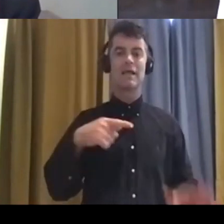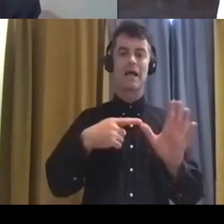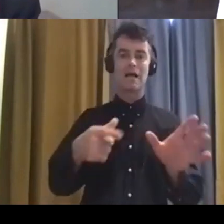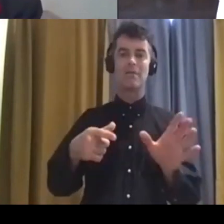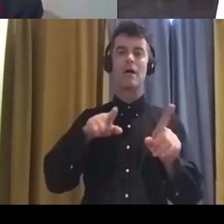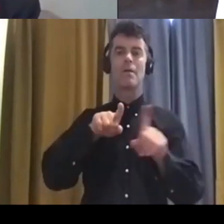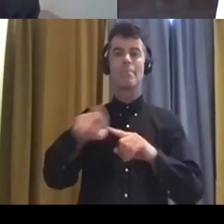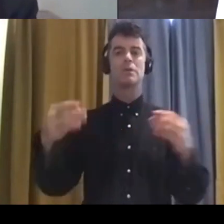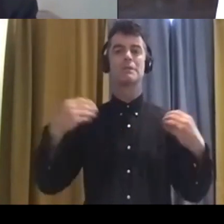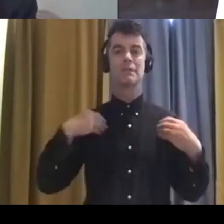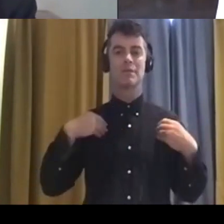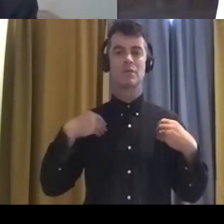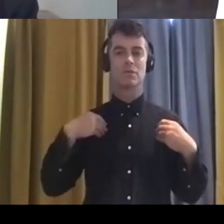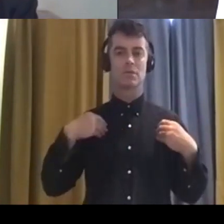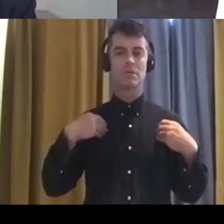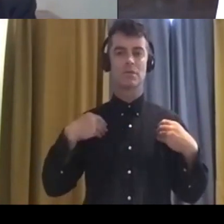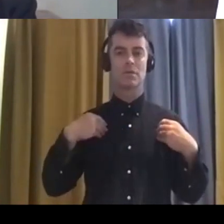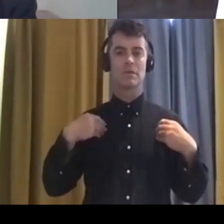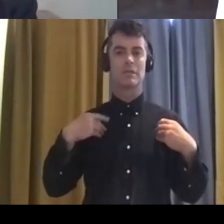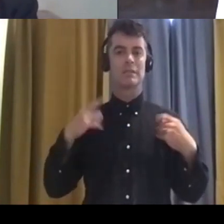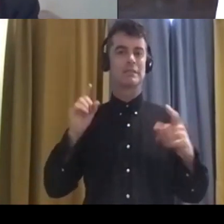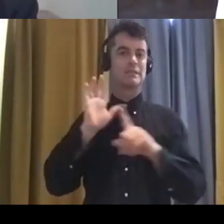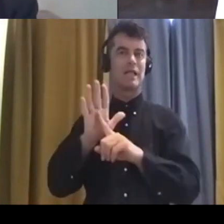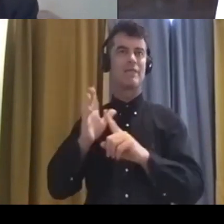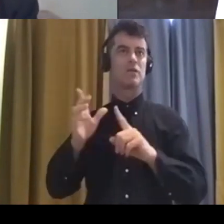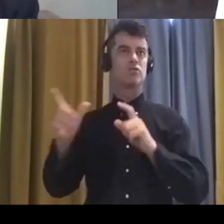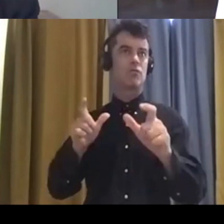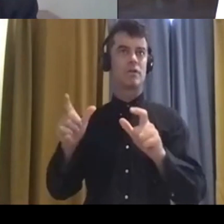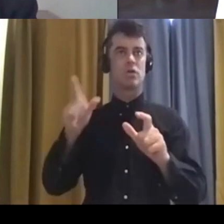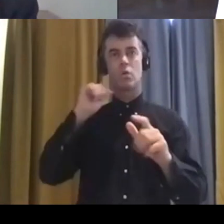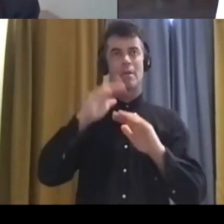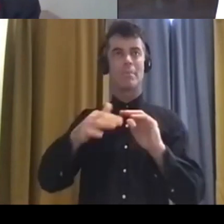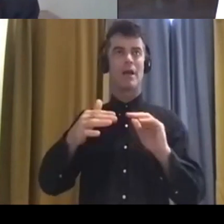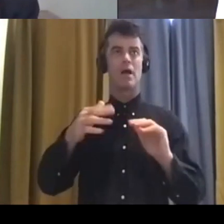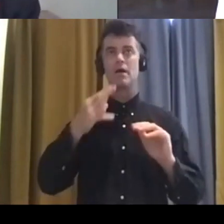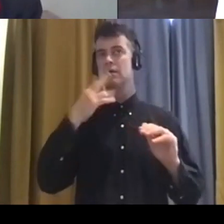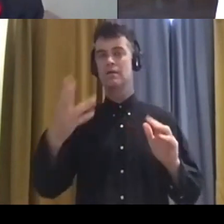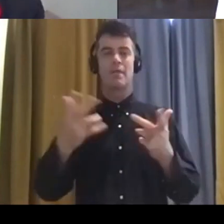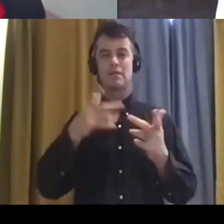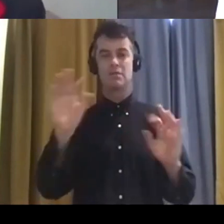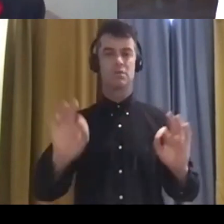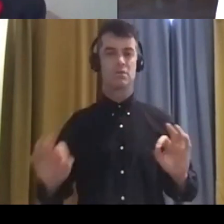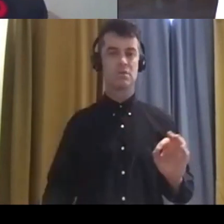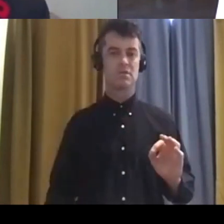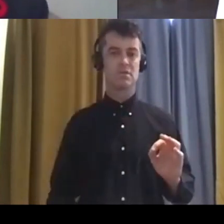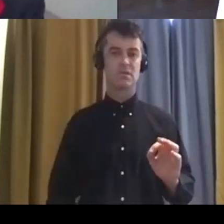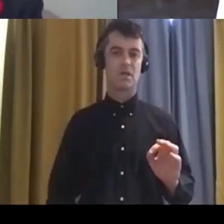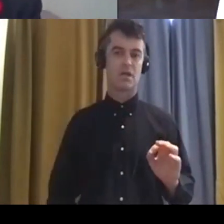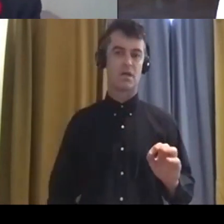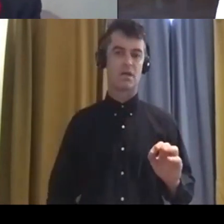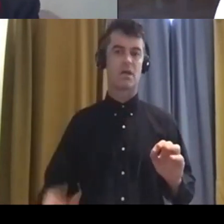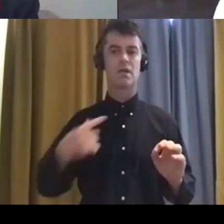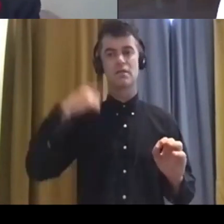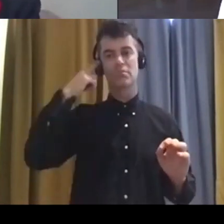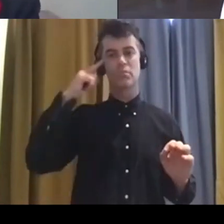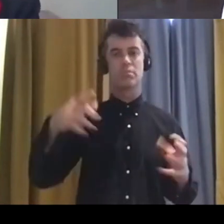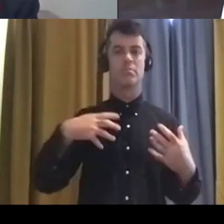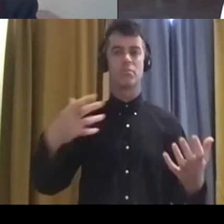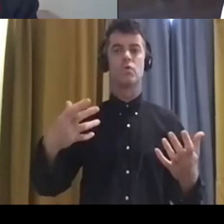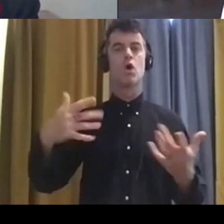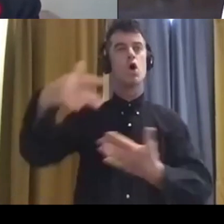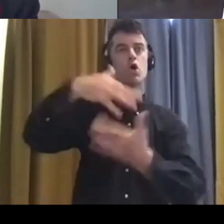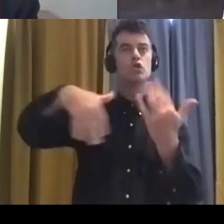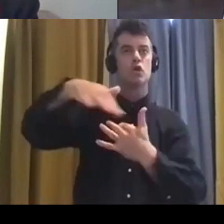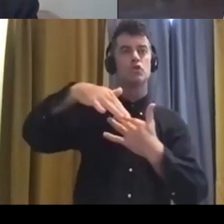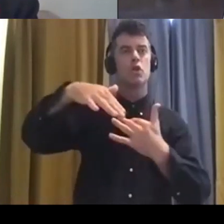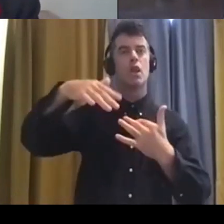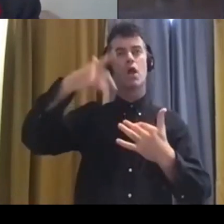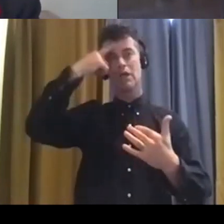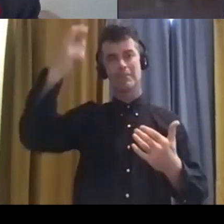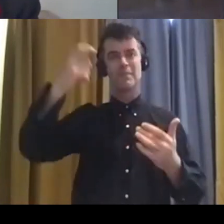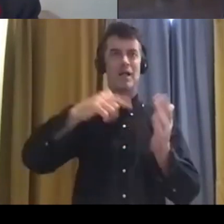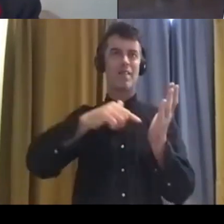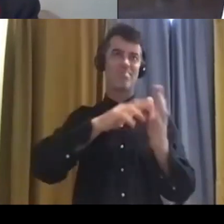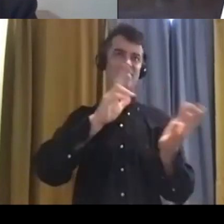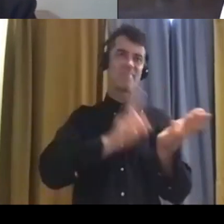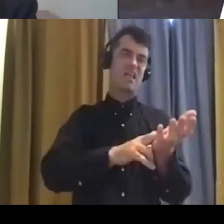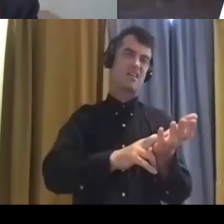to that one is most companies talk to women and they don't worry about the public you